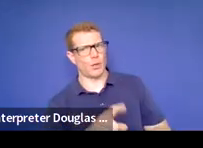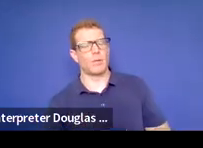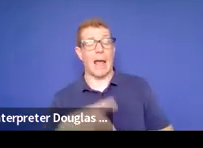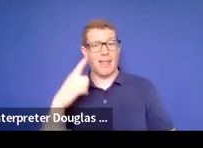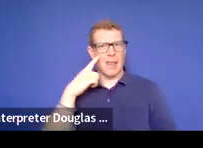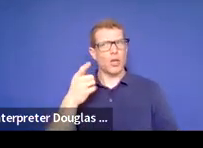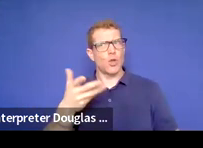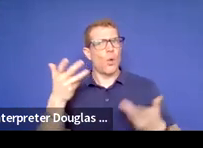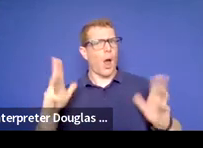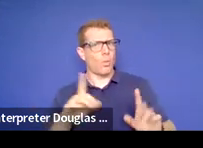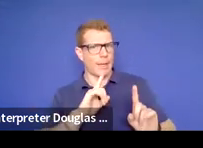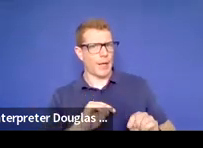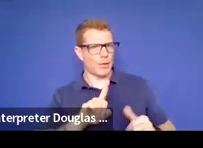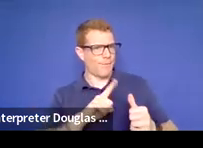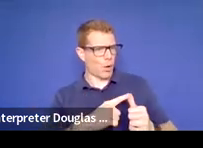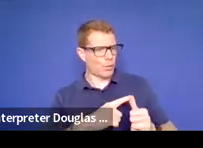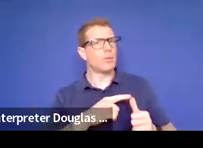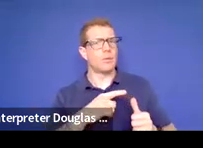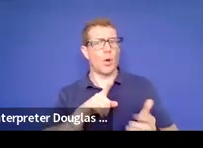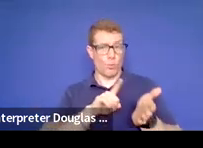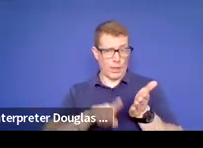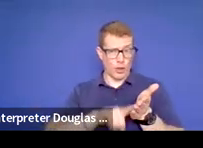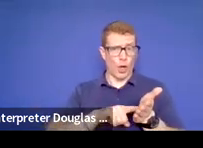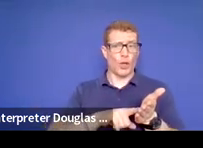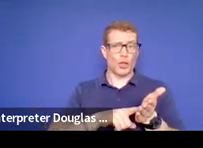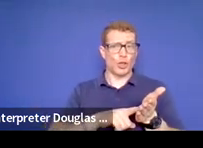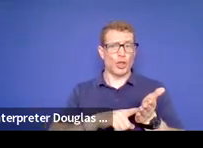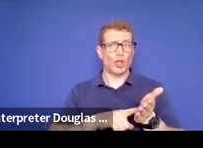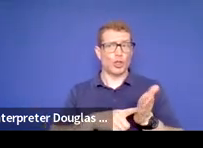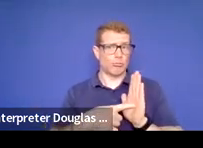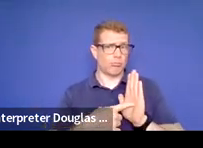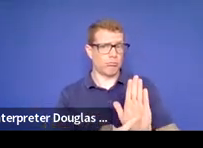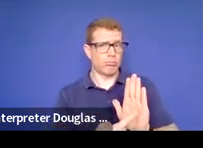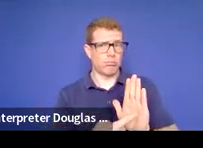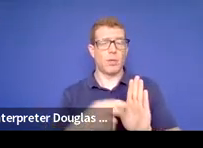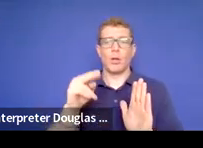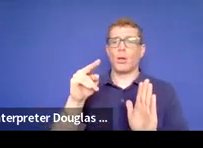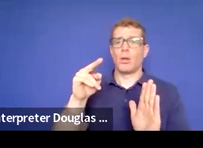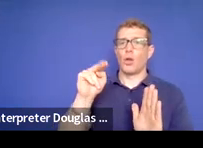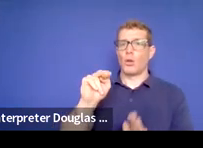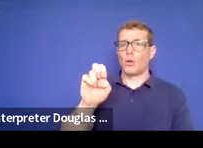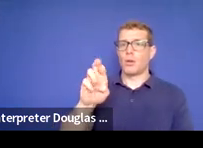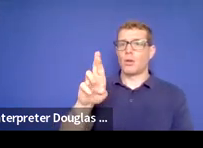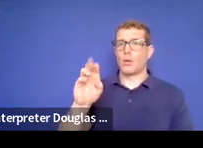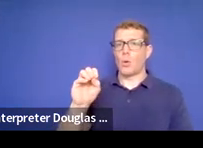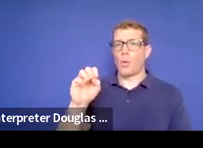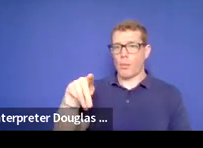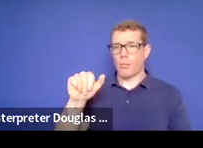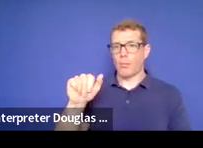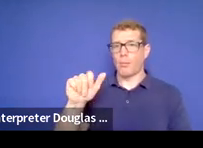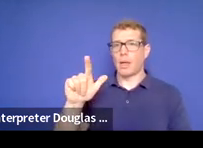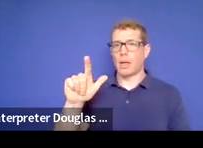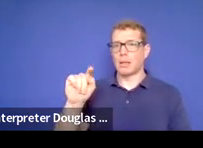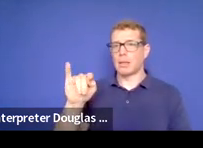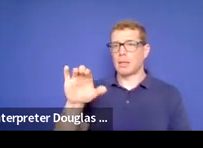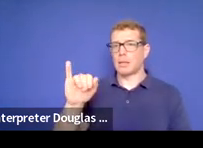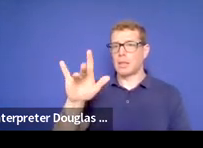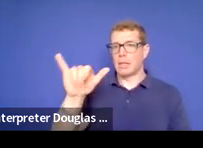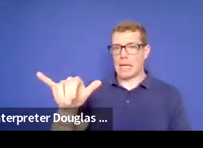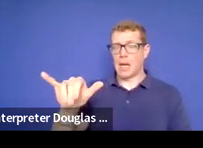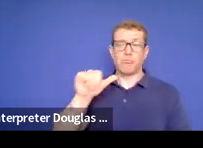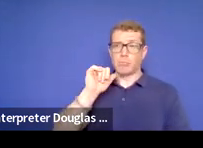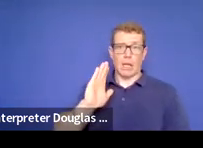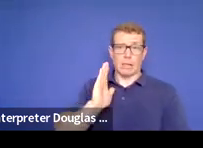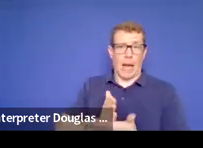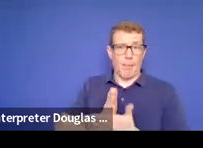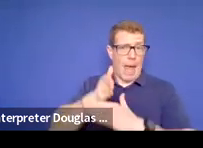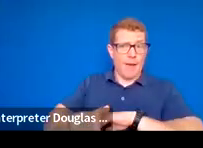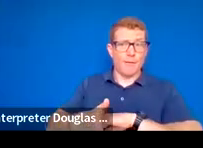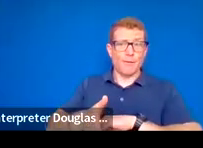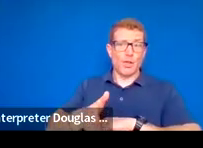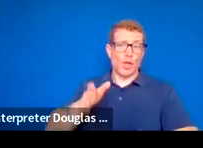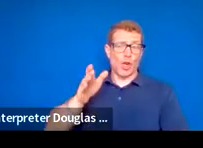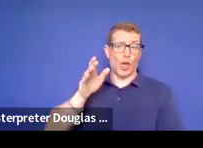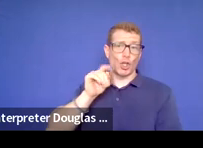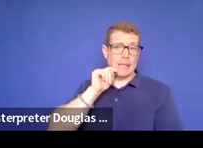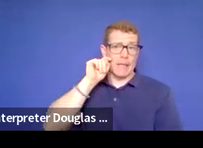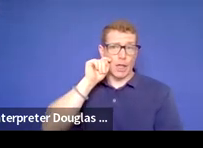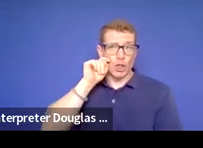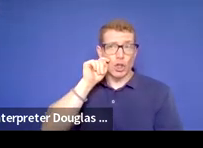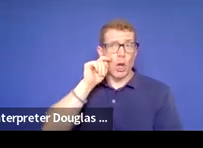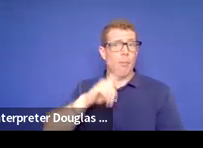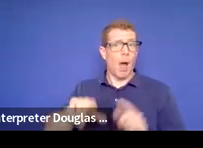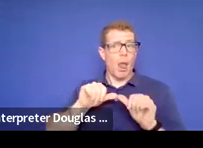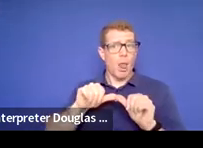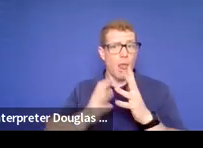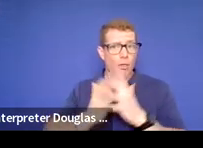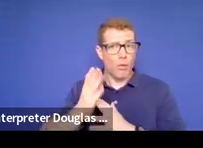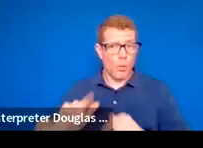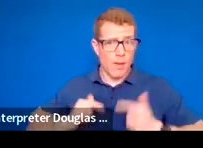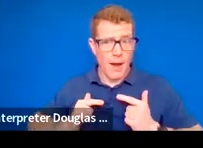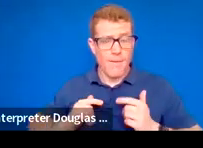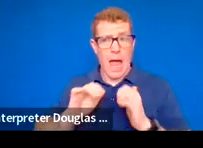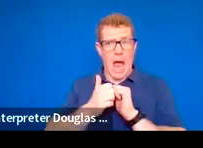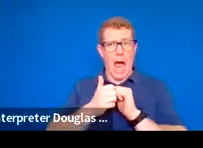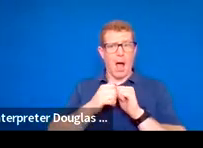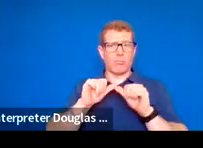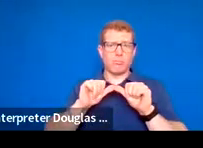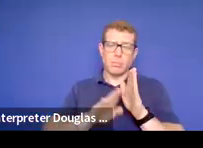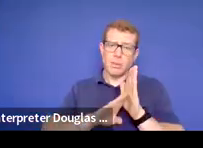The first one here. But research is indicated that neural plasticity does not stop after adolescence, and continues throughout life or there ways we can promote building rural connections as we age.